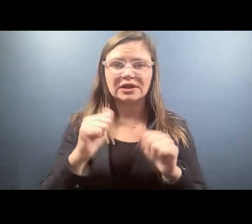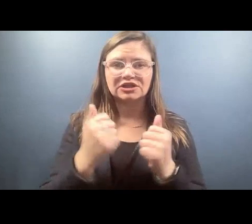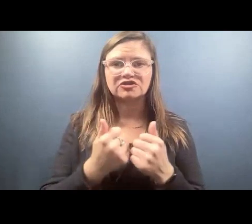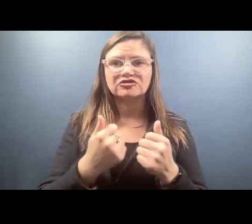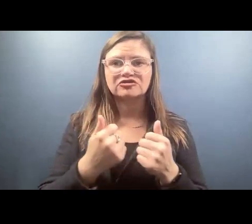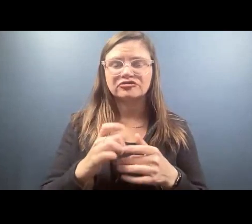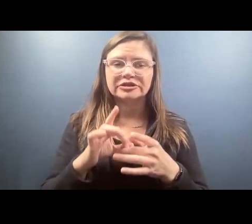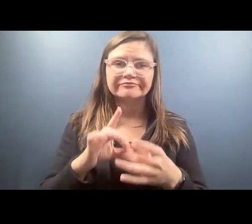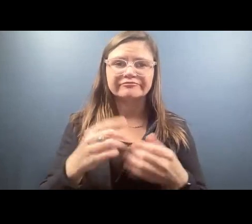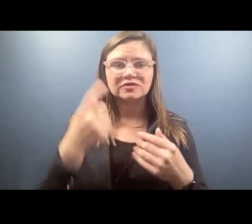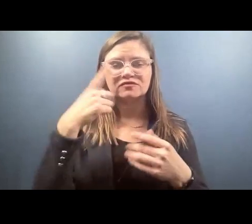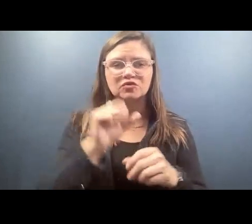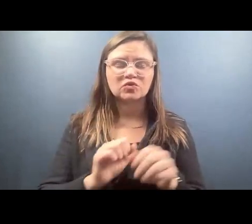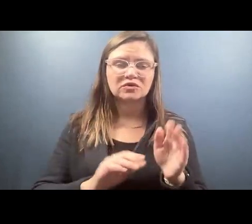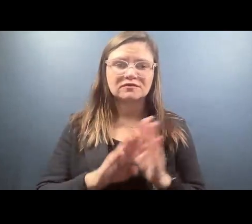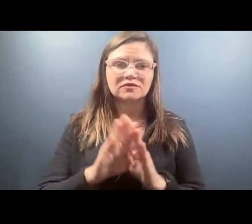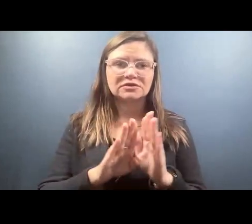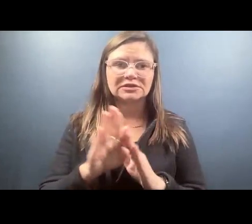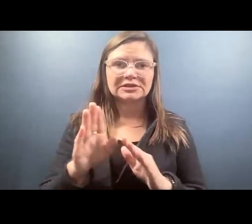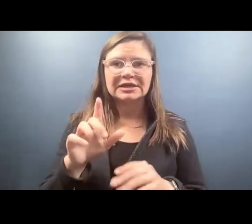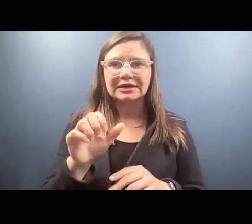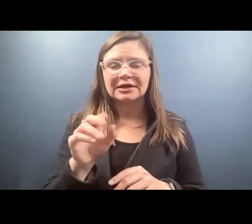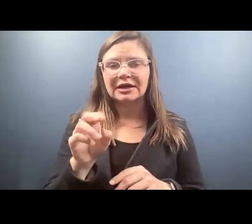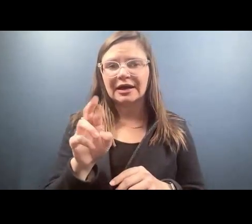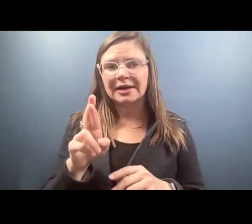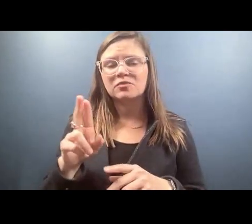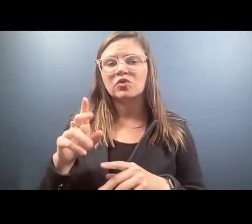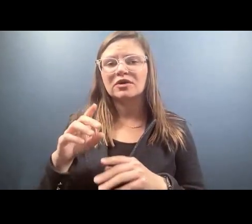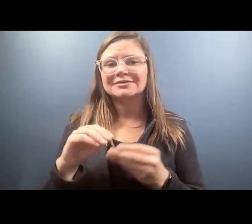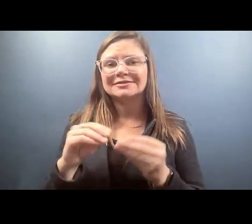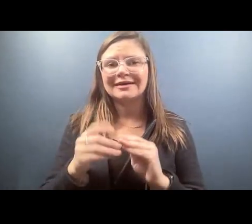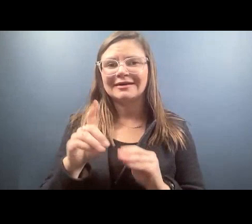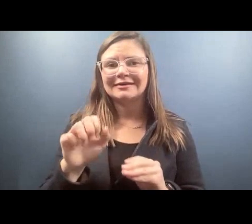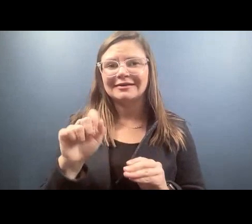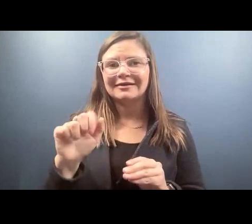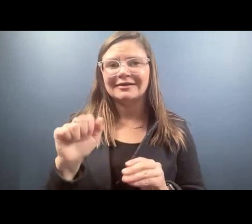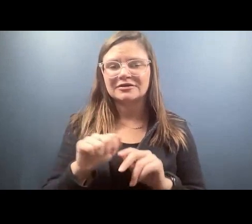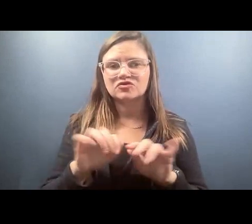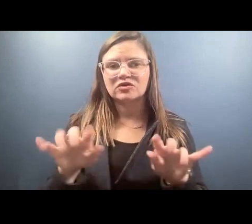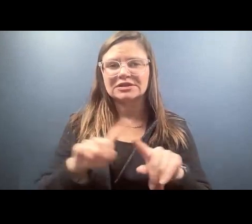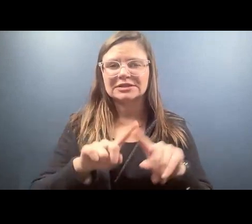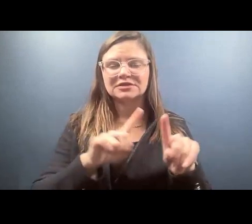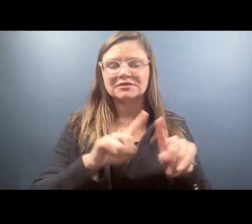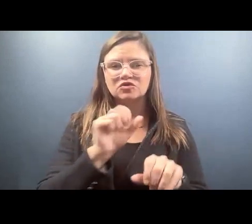job training and labor market data, among other functions. These three experts we're joined by today.